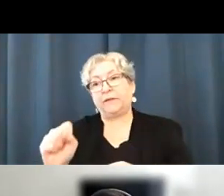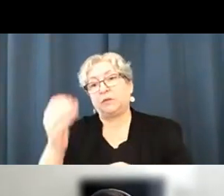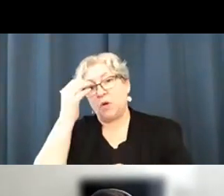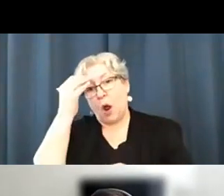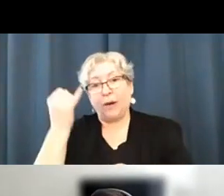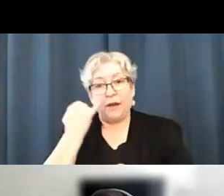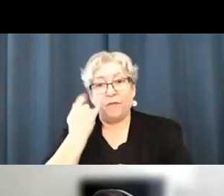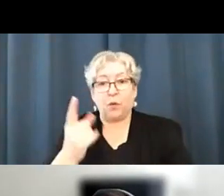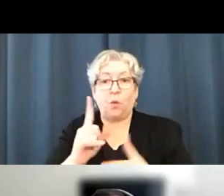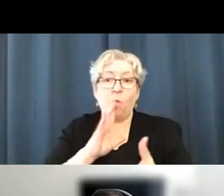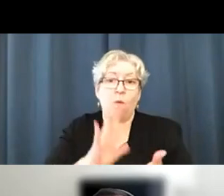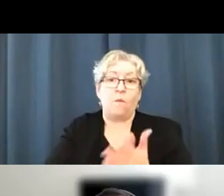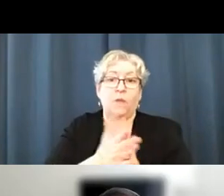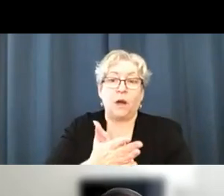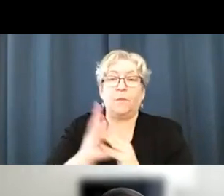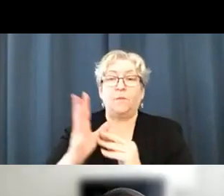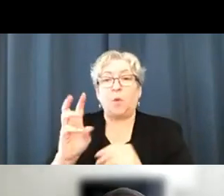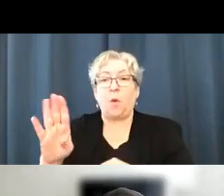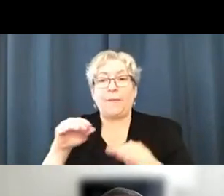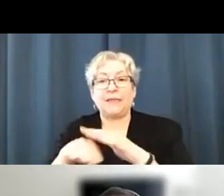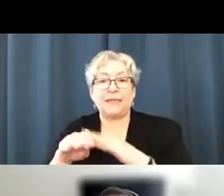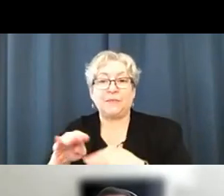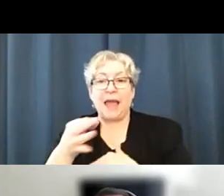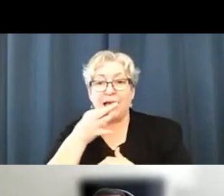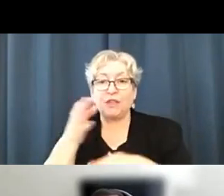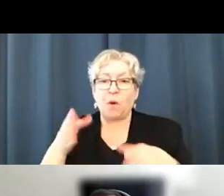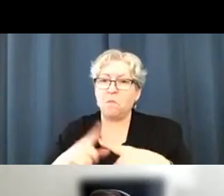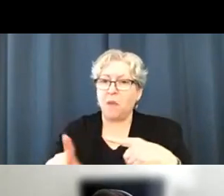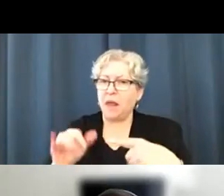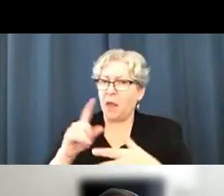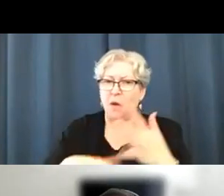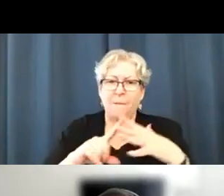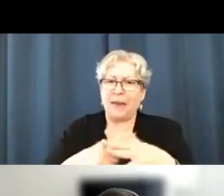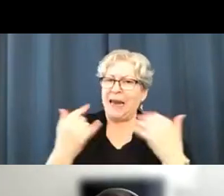to become web accessibility expert, but it's not where we're gonna start to keep things practical.